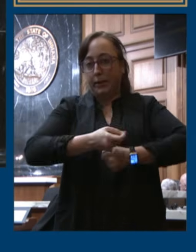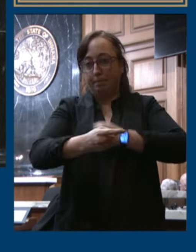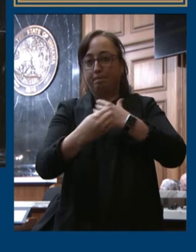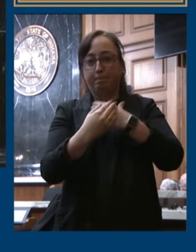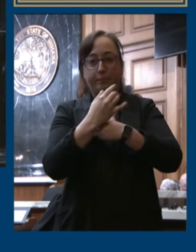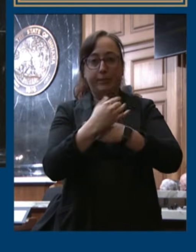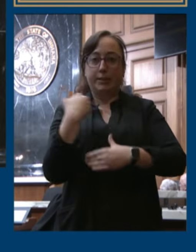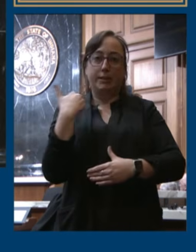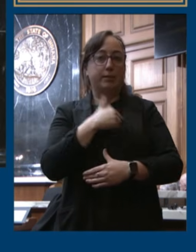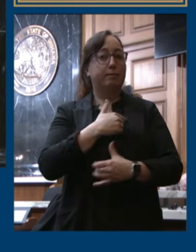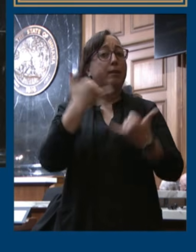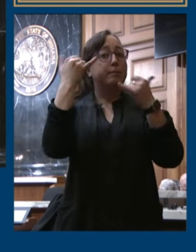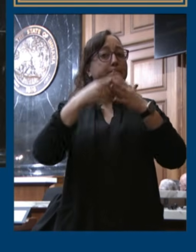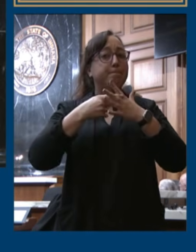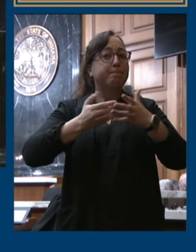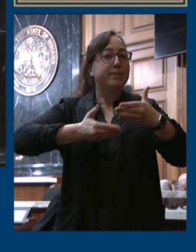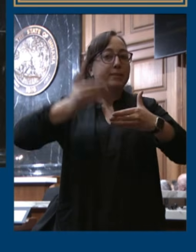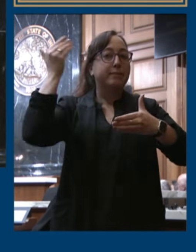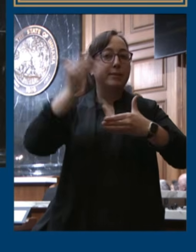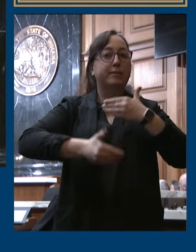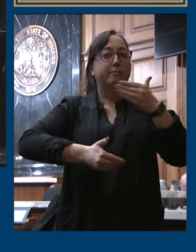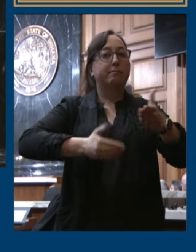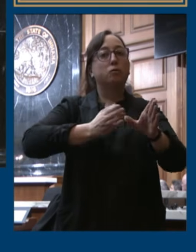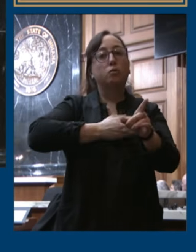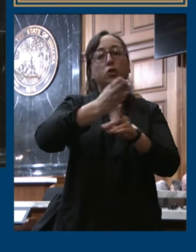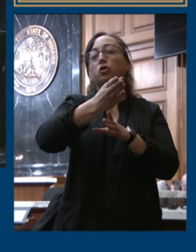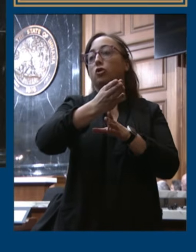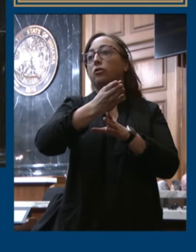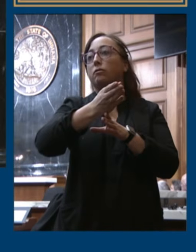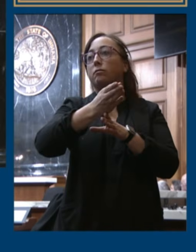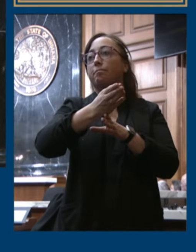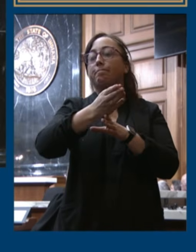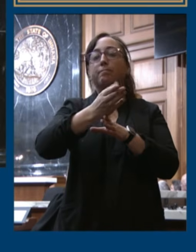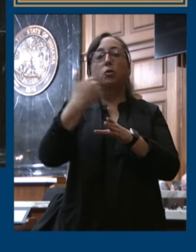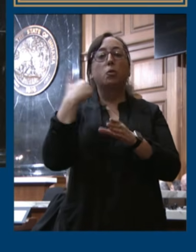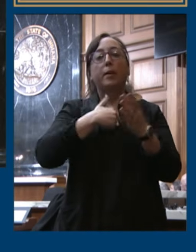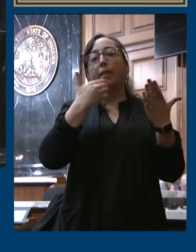HE'S NOW BEGINNING THE NEXT CHAPTER OF HIS CAREER, AND WE ARE PROFOUNDLY GRATEFUL FOR THE MANY WAYS HE